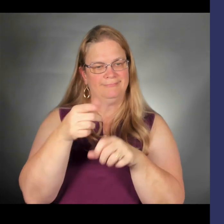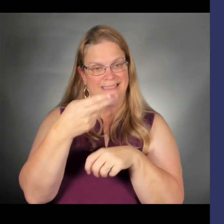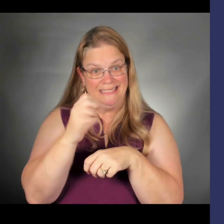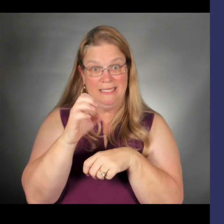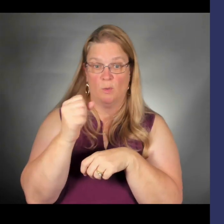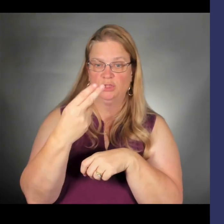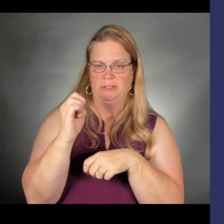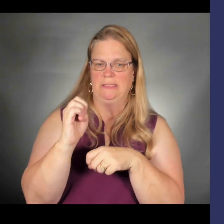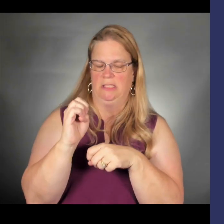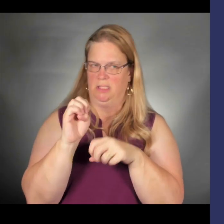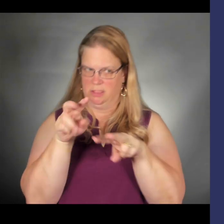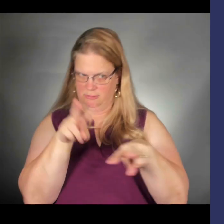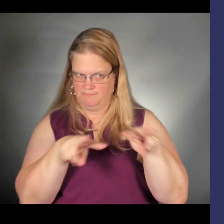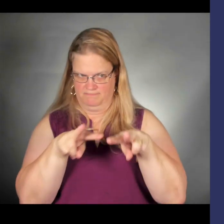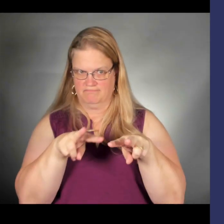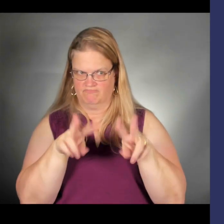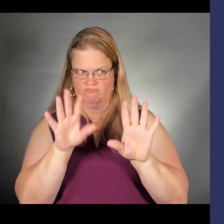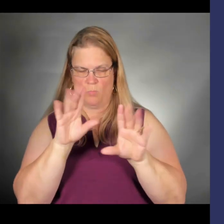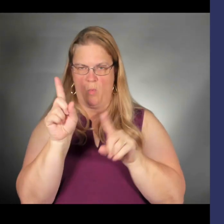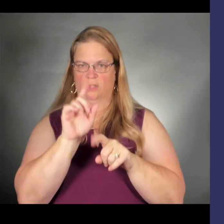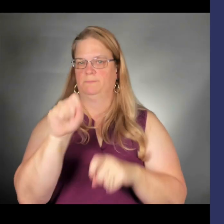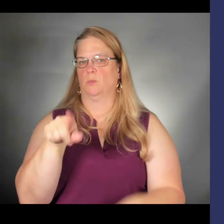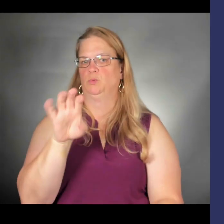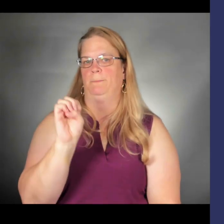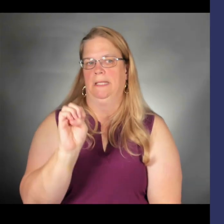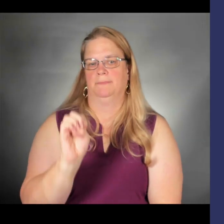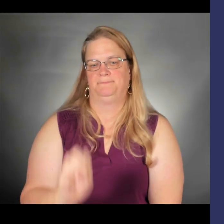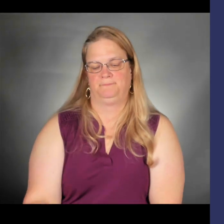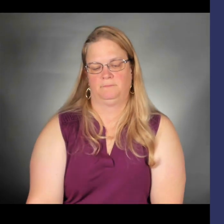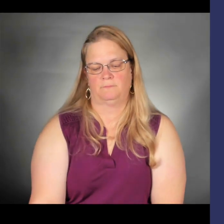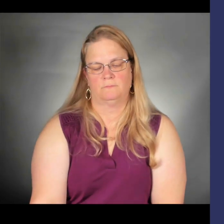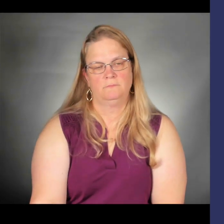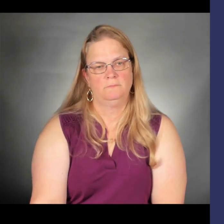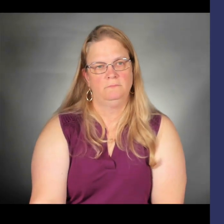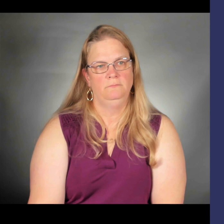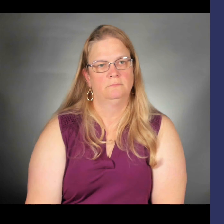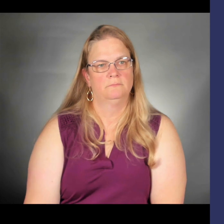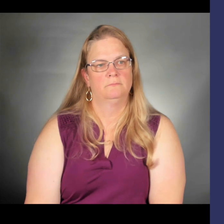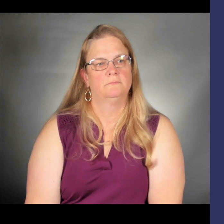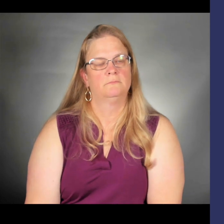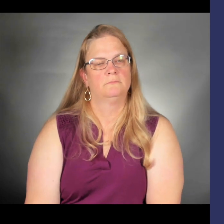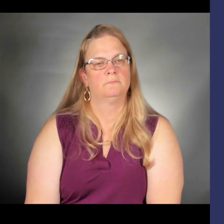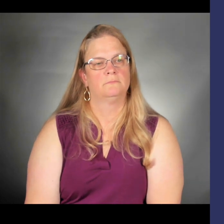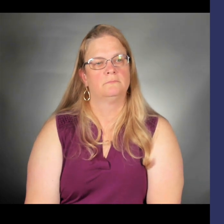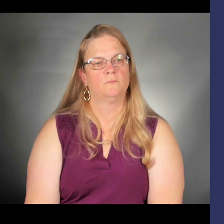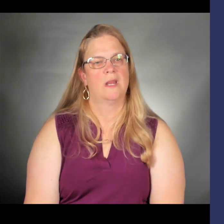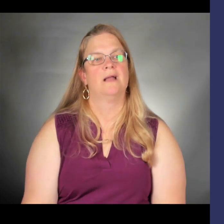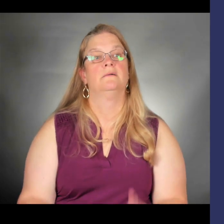Everyone at TSD is responsible for student safety. Making sure he or she is accounted for and where they should be.